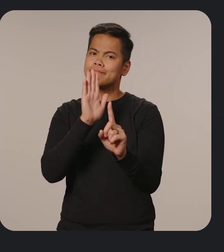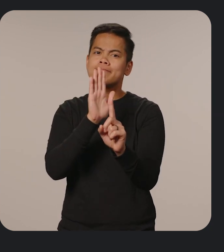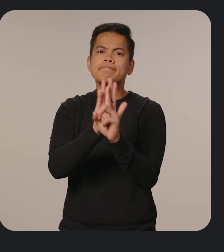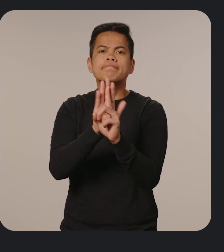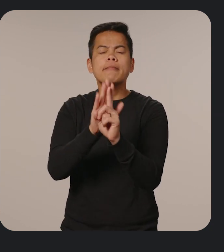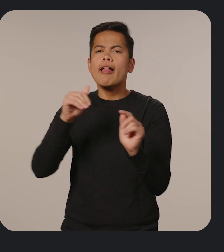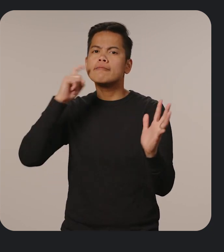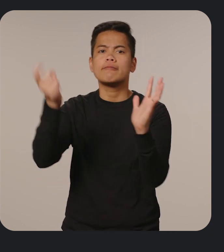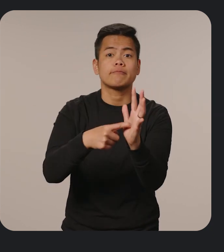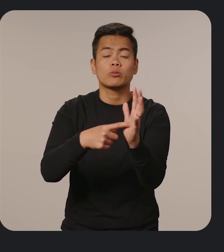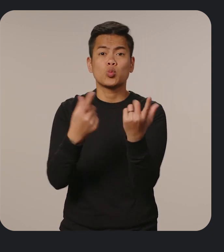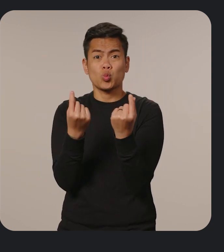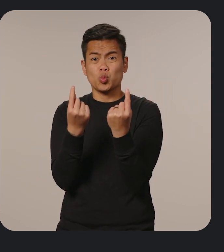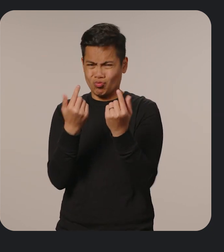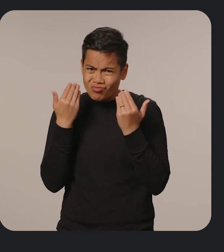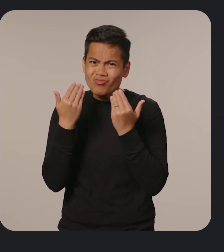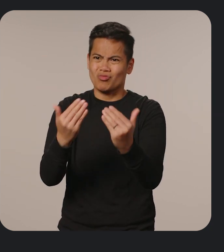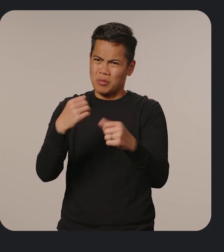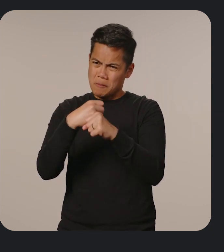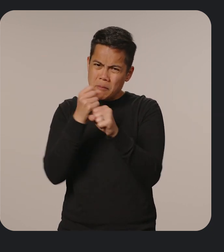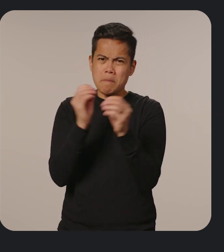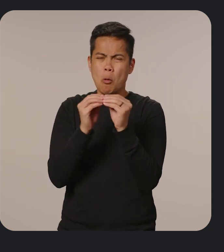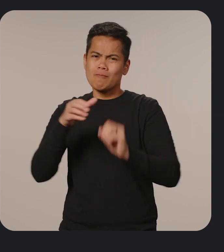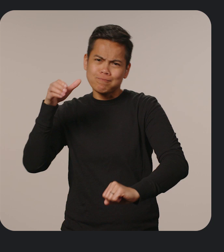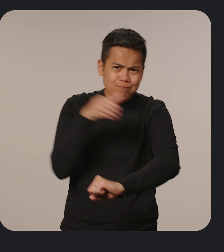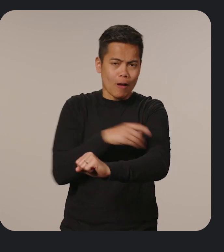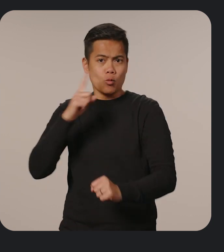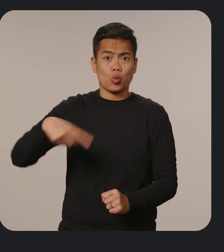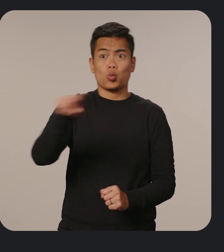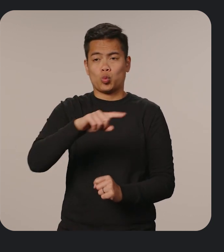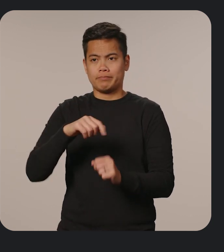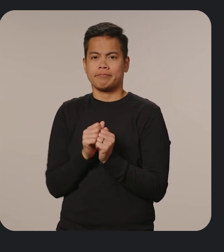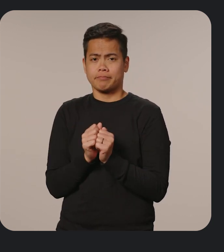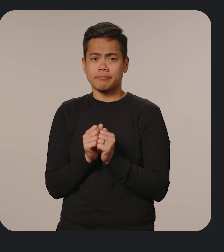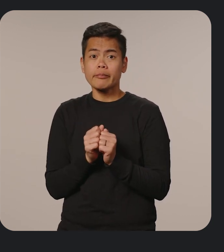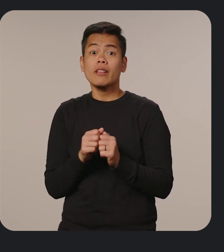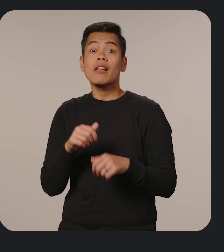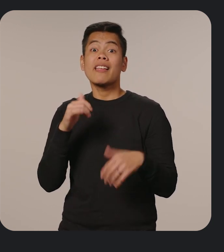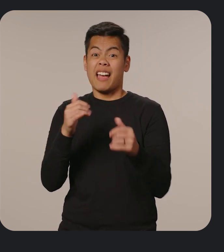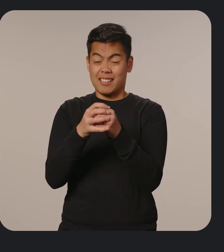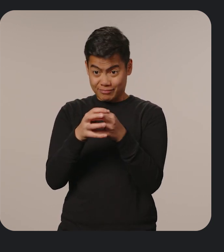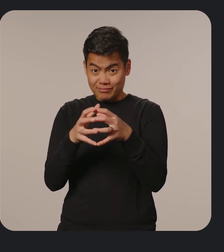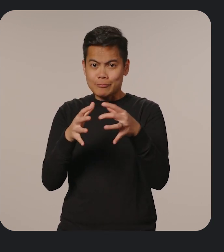personalization dynamic color can give you with color fidelity. That means when you use the Material color